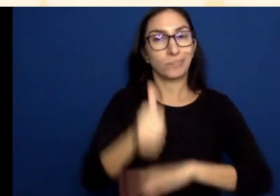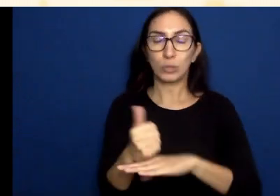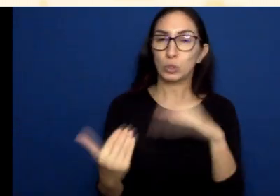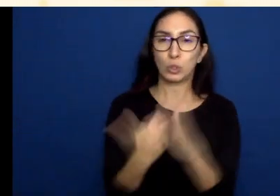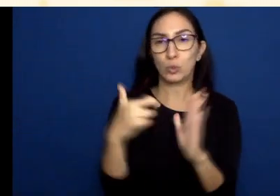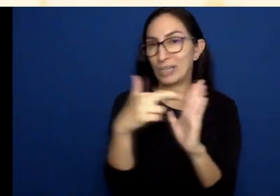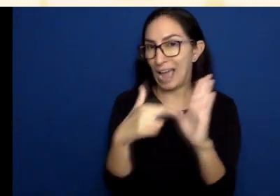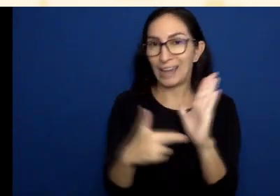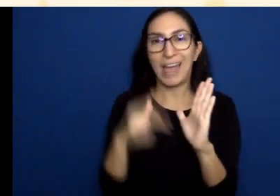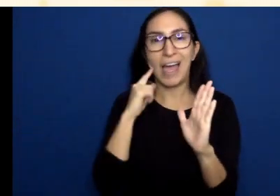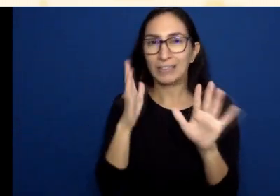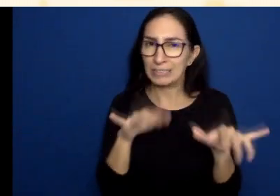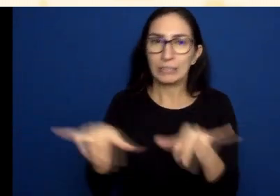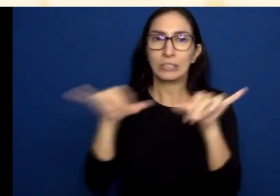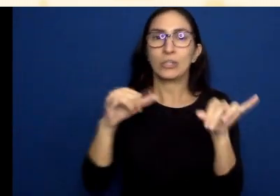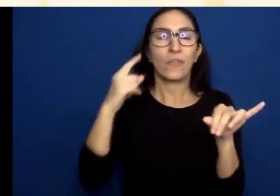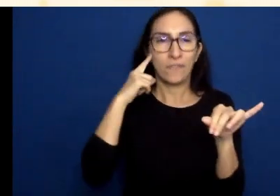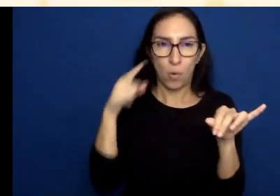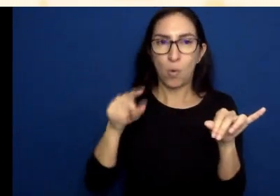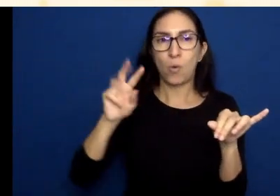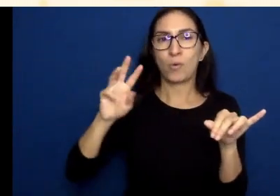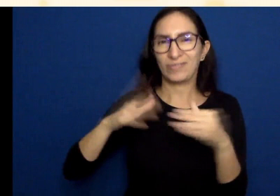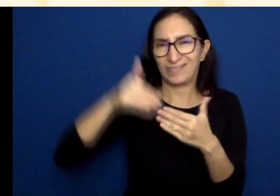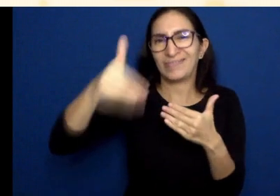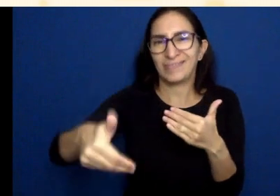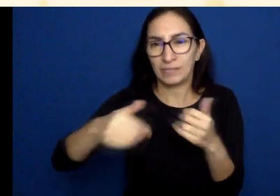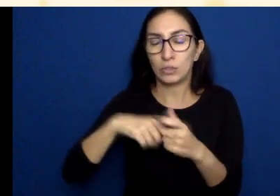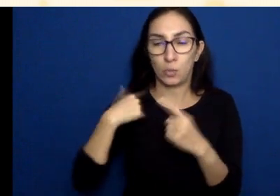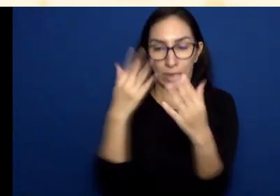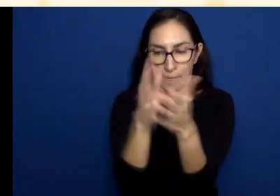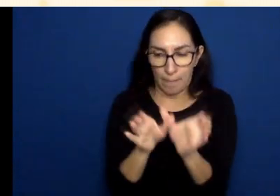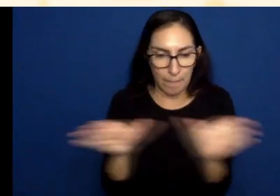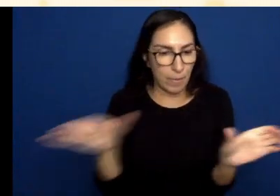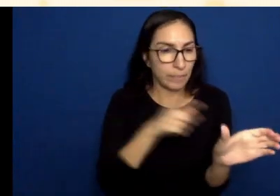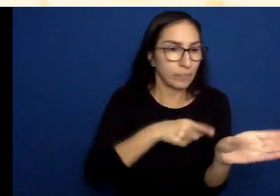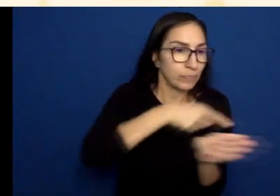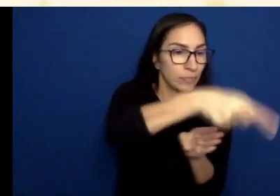So what we did as a group at the Town Hall in 2018, we sort of,